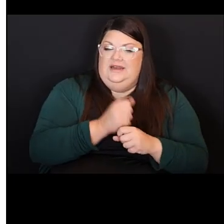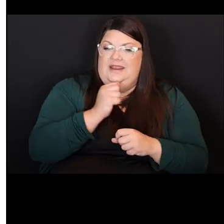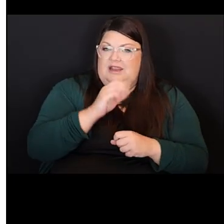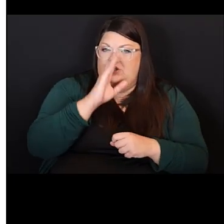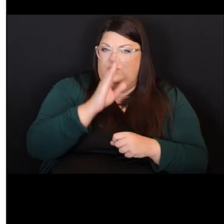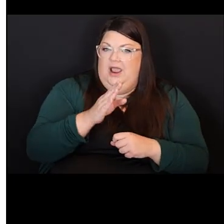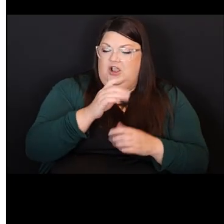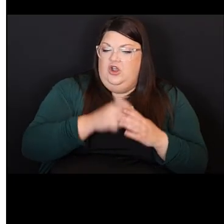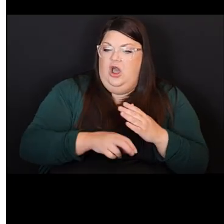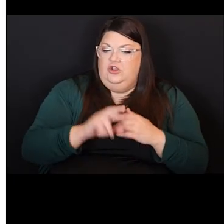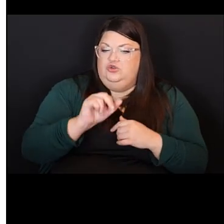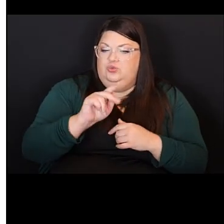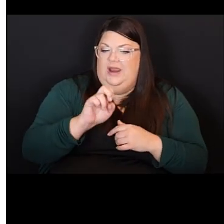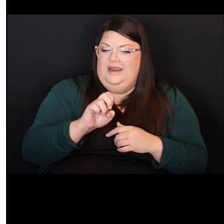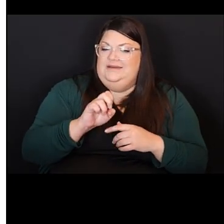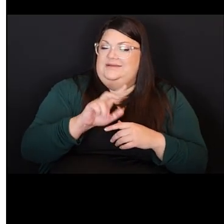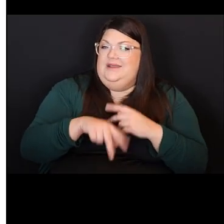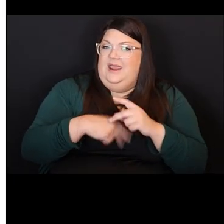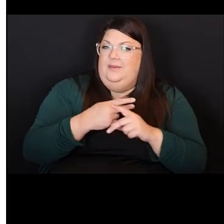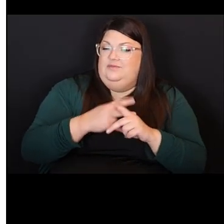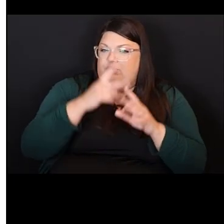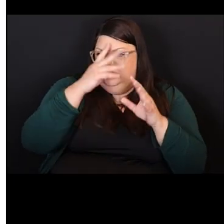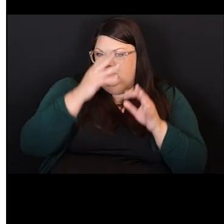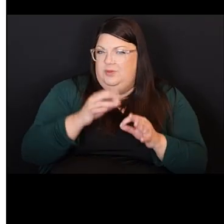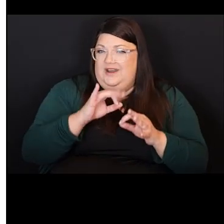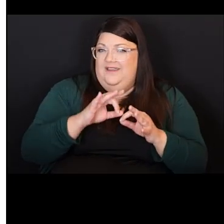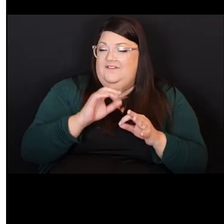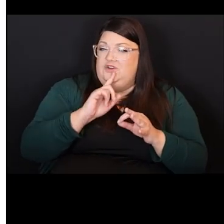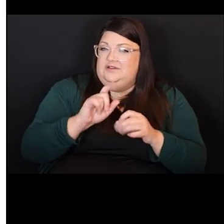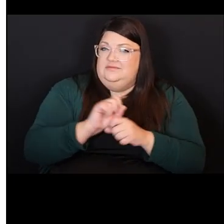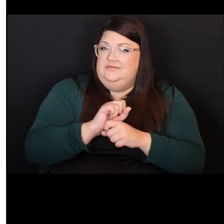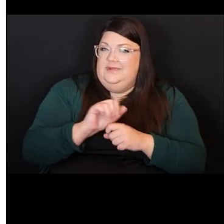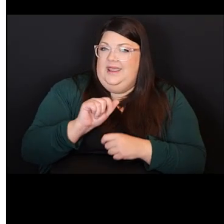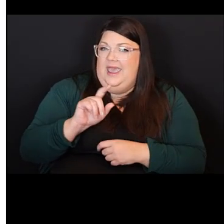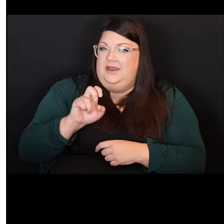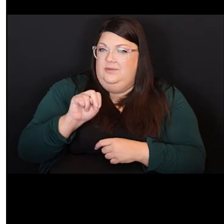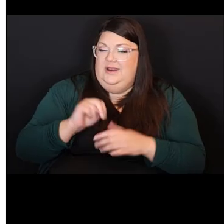the indirect cost rate type and determine whether there is an administrative cap on